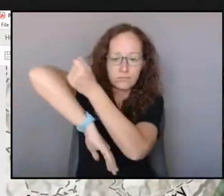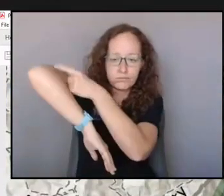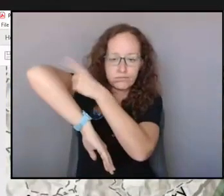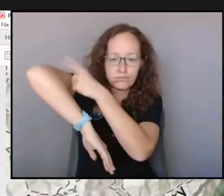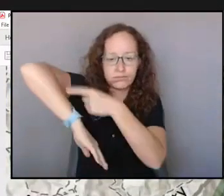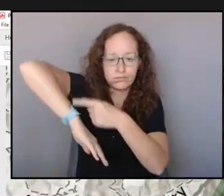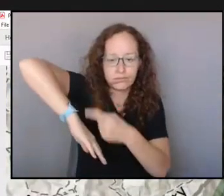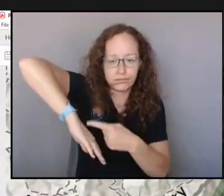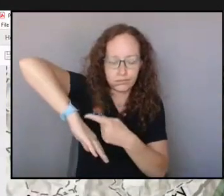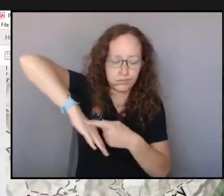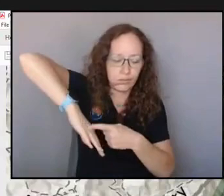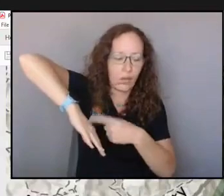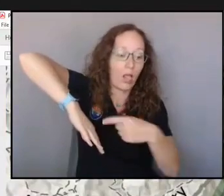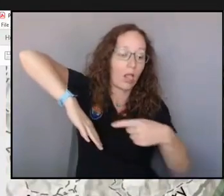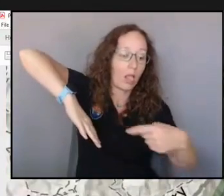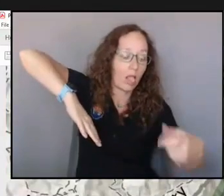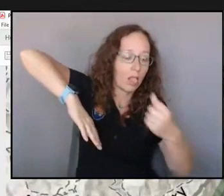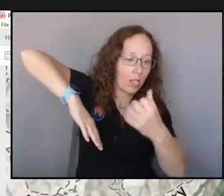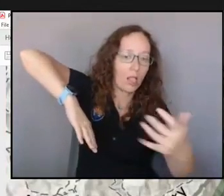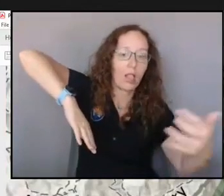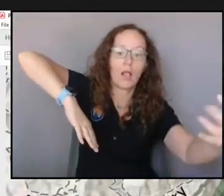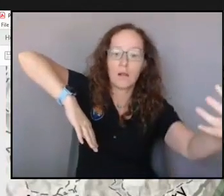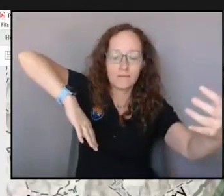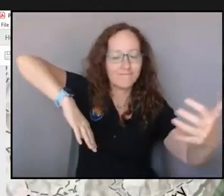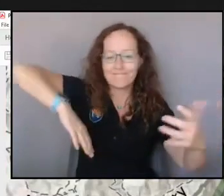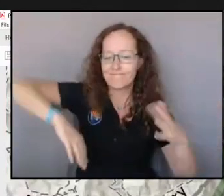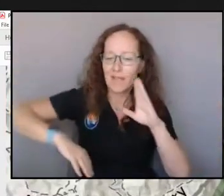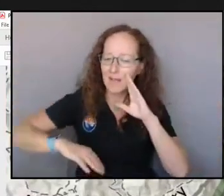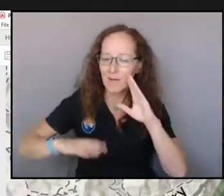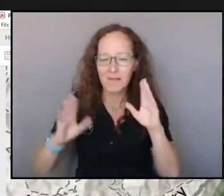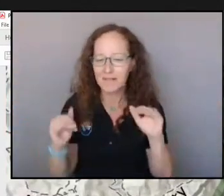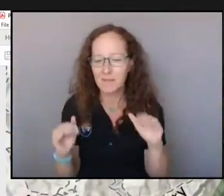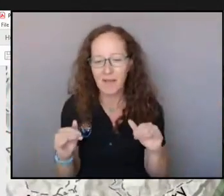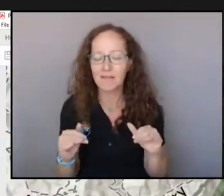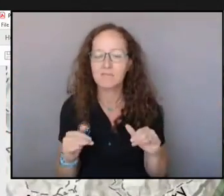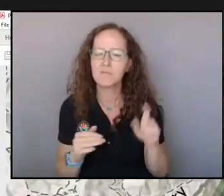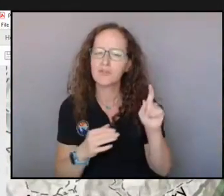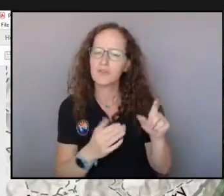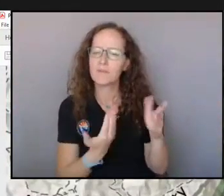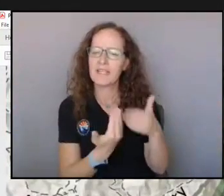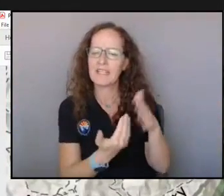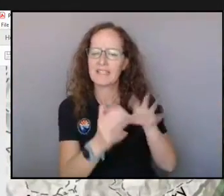AIRCRAFT FLYING, THE CREWS IN CLOSE PROXIMITY, I DON'T THINK WE'LL SEE A LOT OF ISSUES WITH THAT.